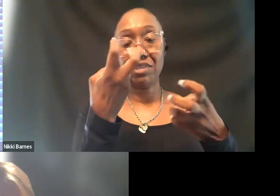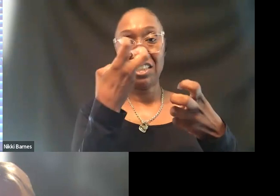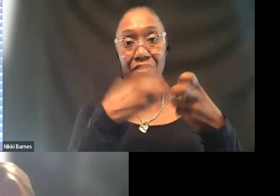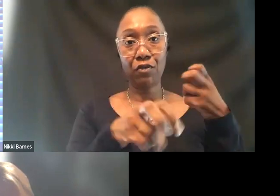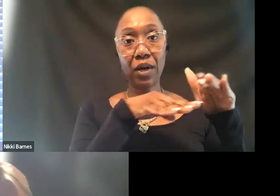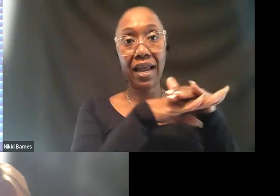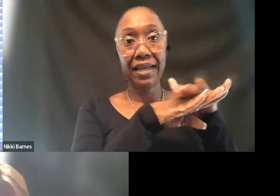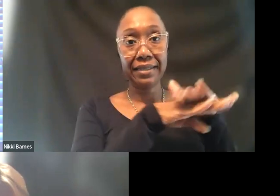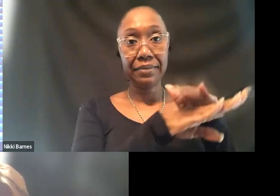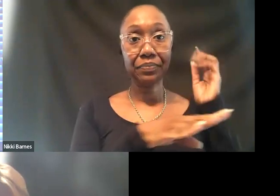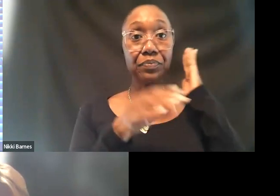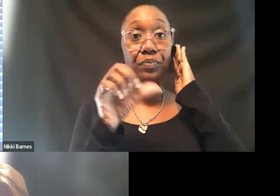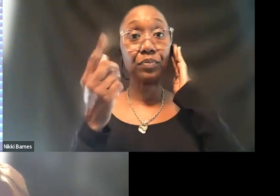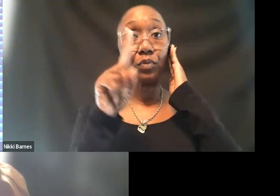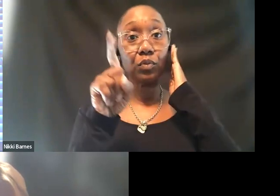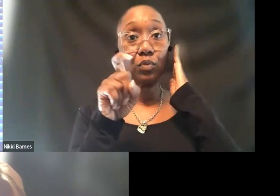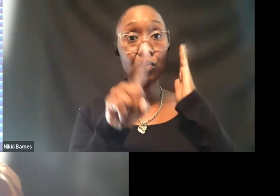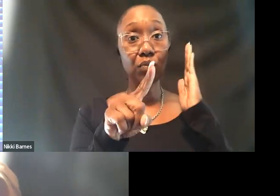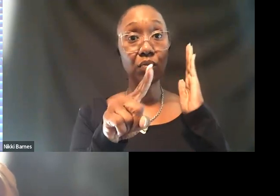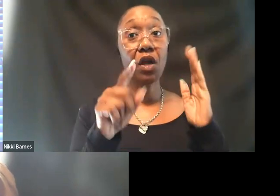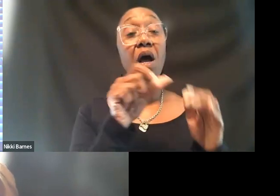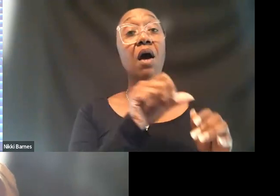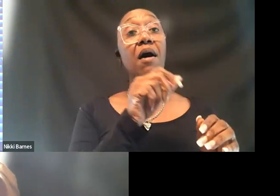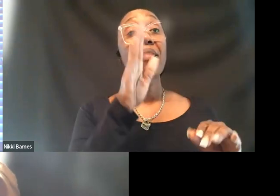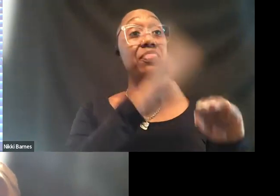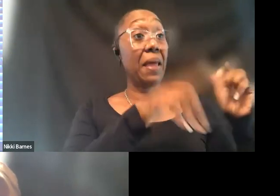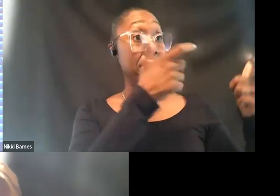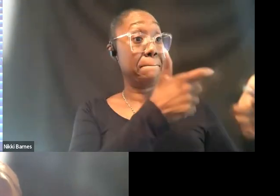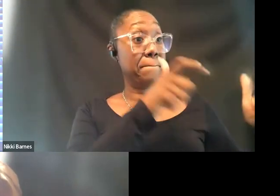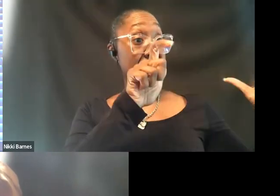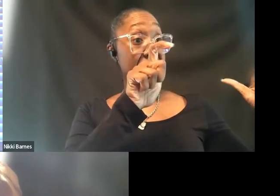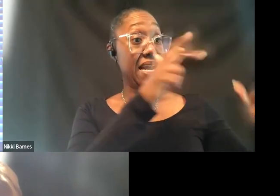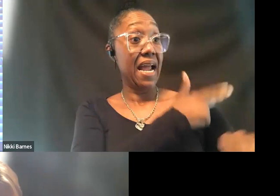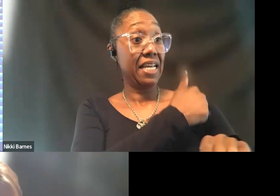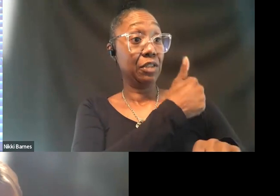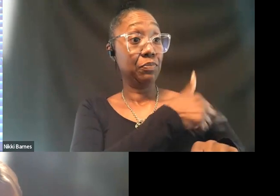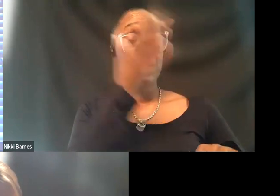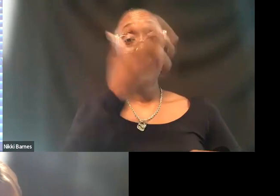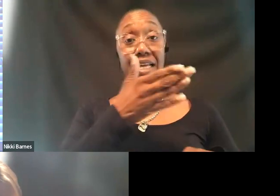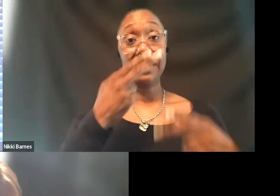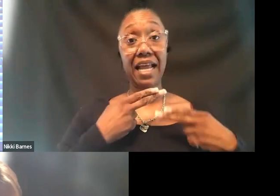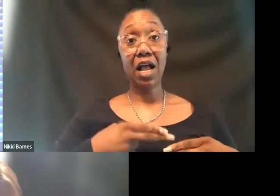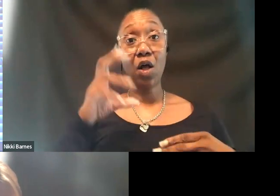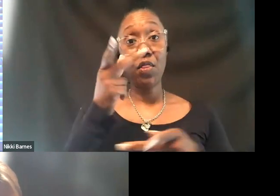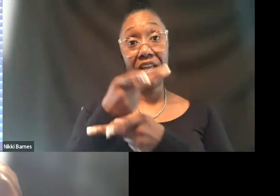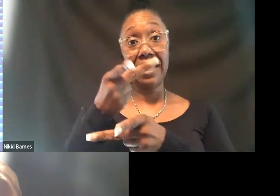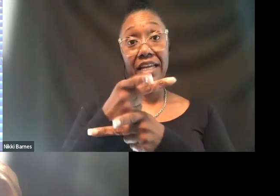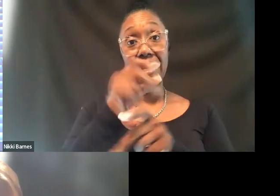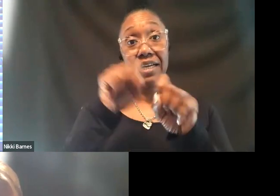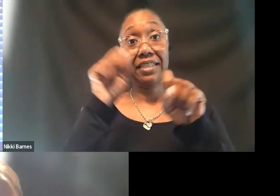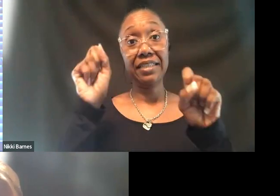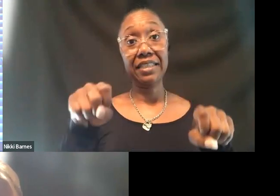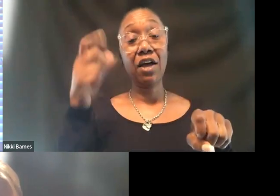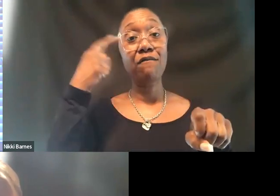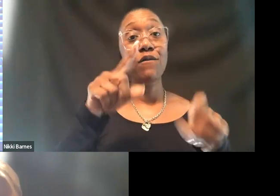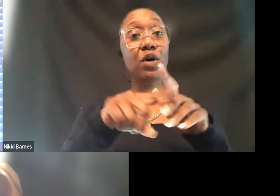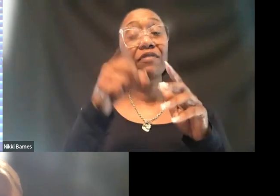Okay, here's another one outside of big hospitals, slash healthcare systems is the usage and implementation of EHR.